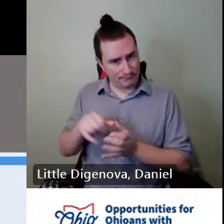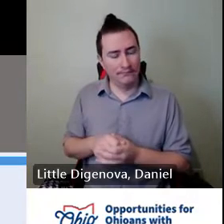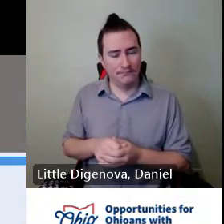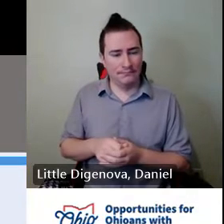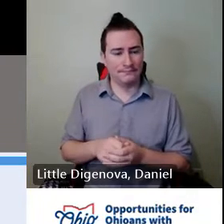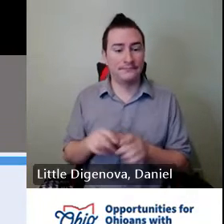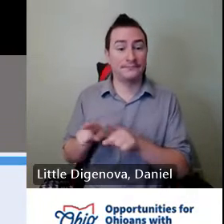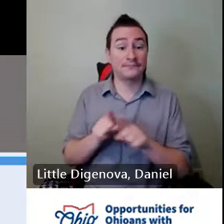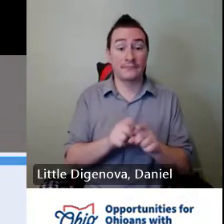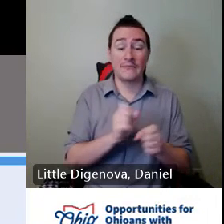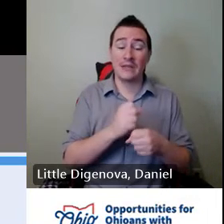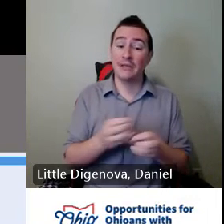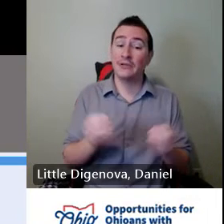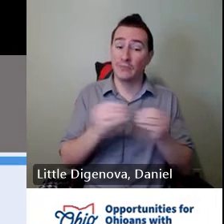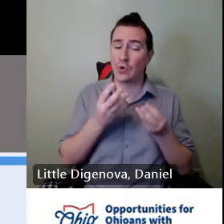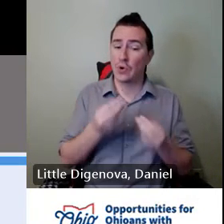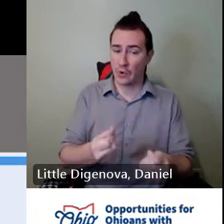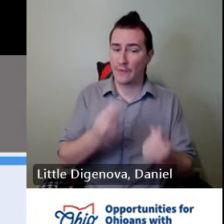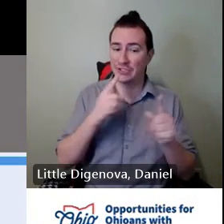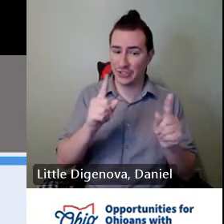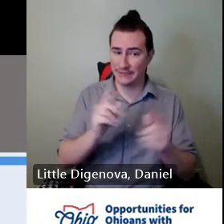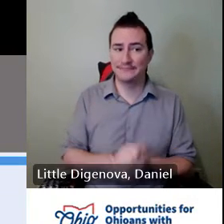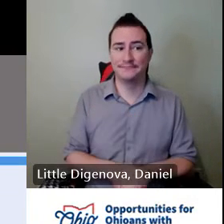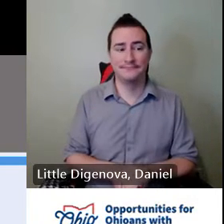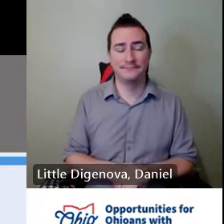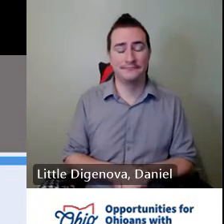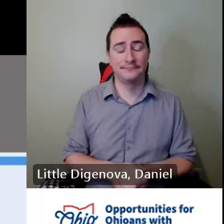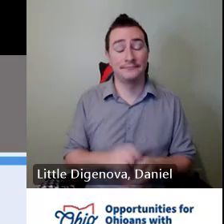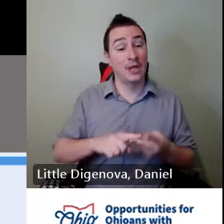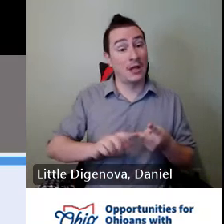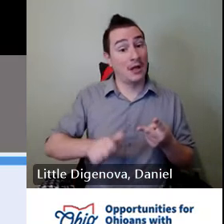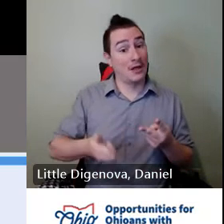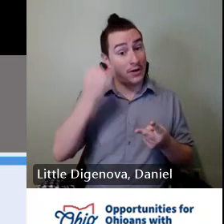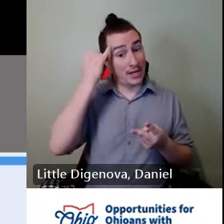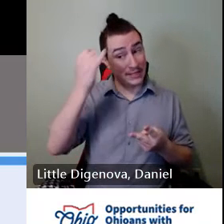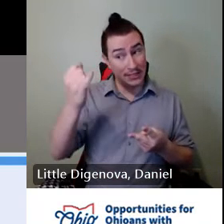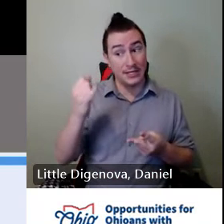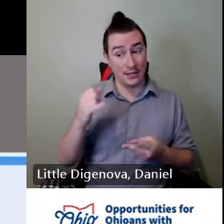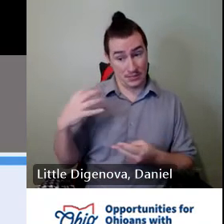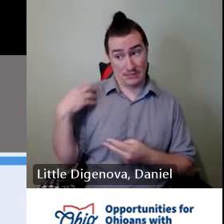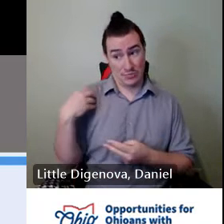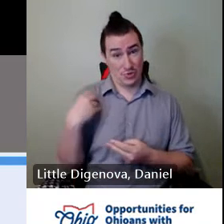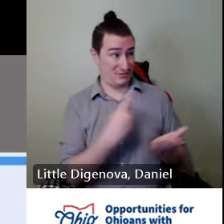Another idea is for the employer to talk with their tax professionals about the tax incentives available to